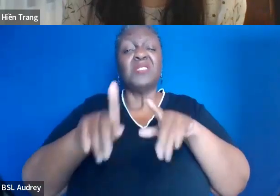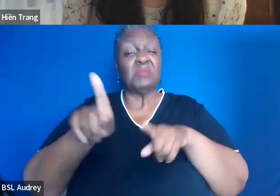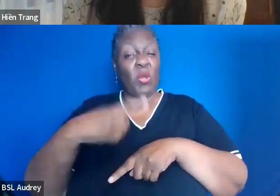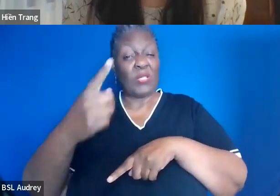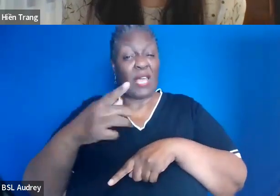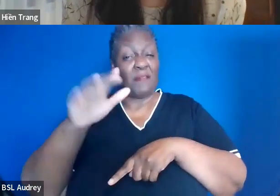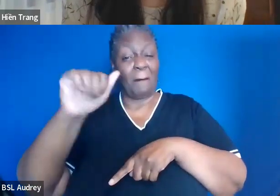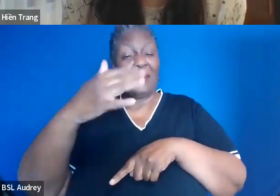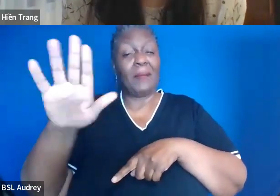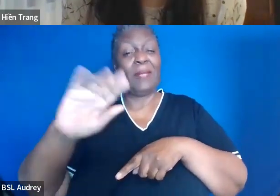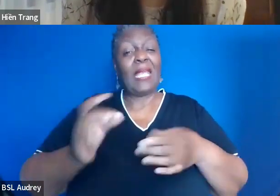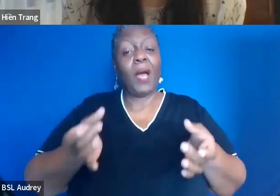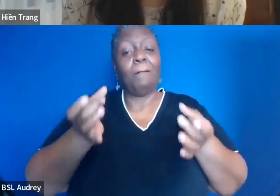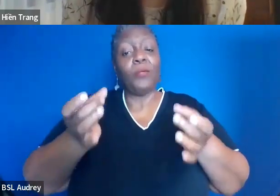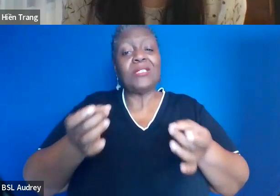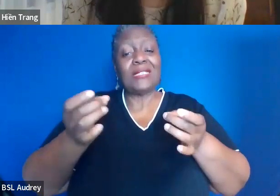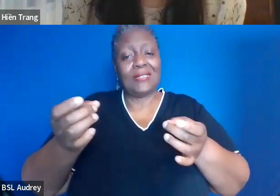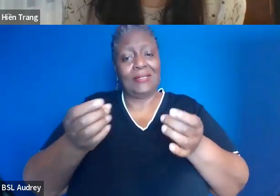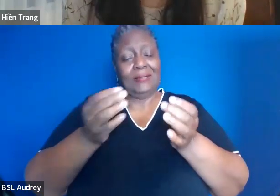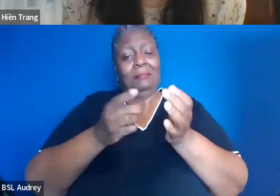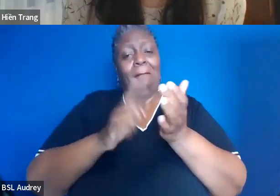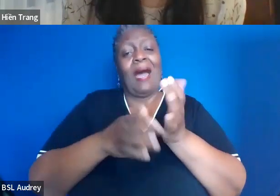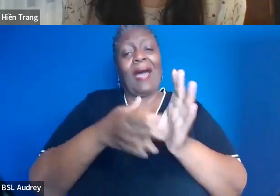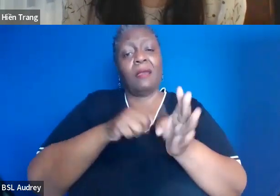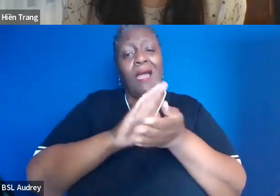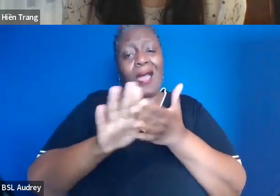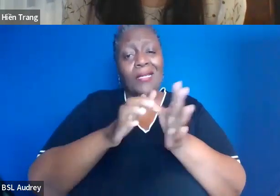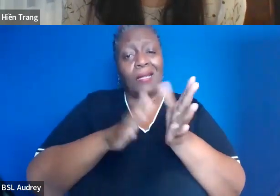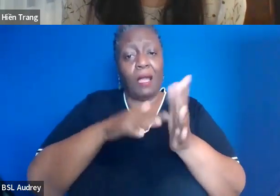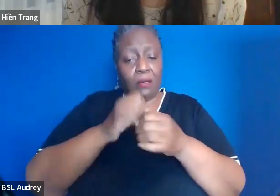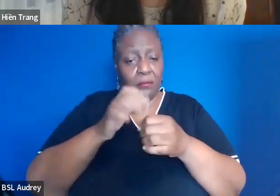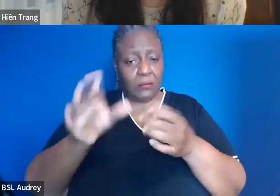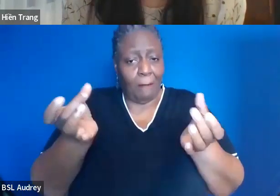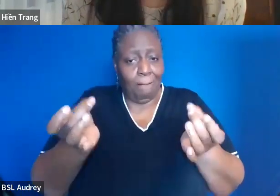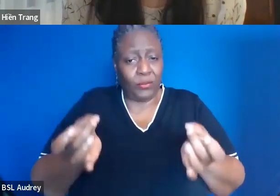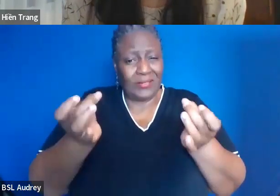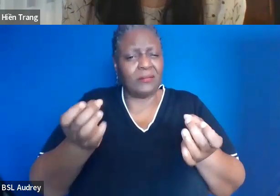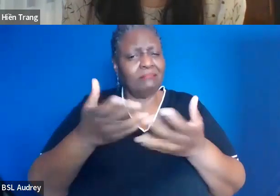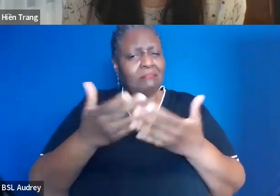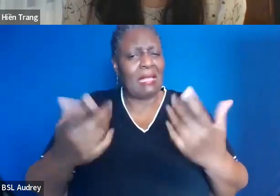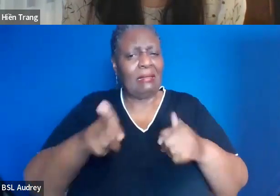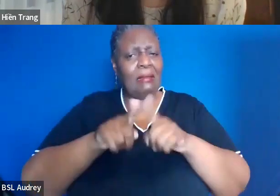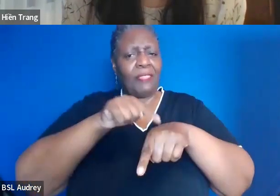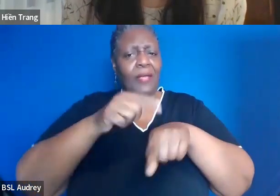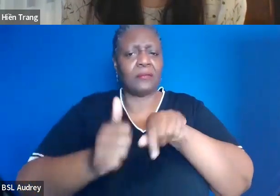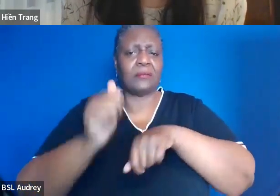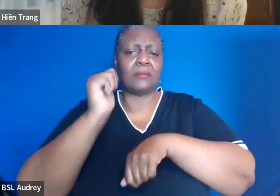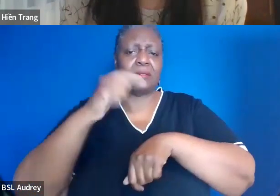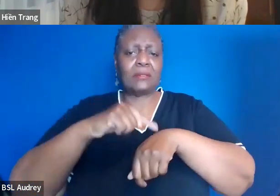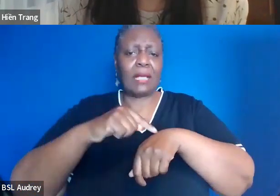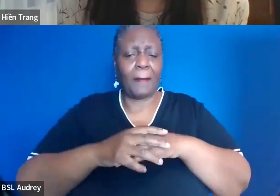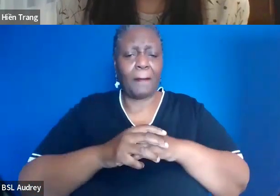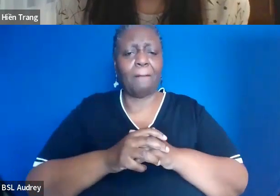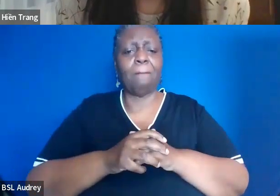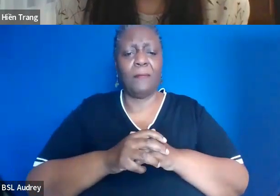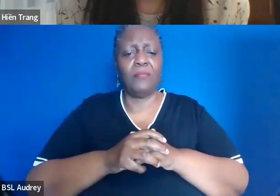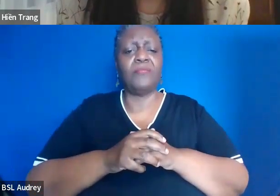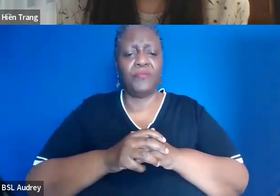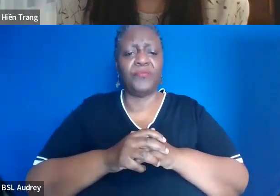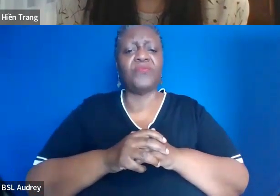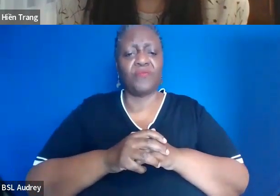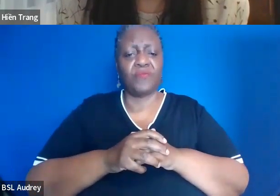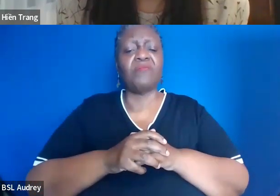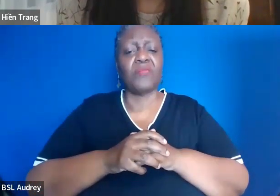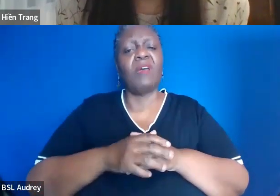like many of the people in that time in Vietnam um and there are themes of Buddhism kind of woven